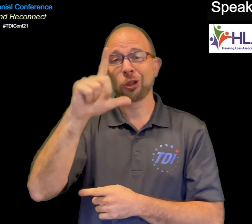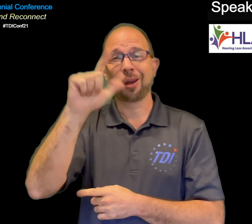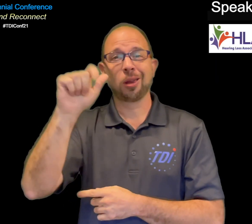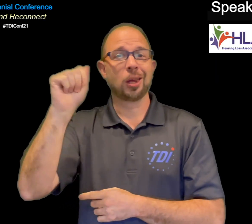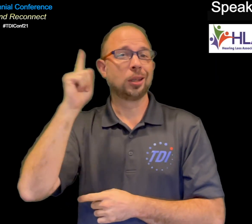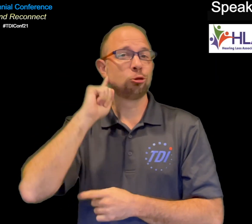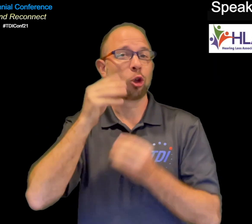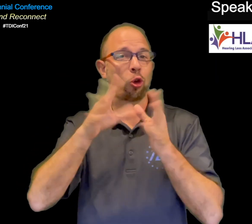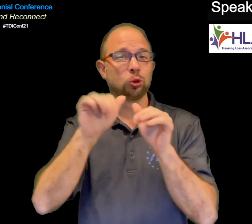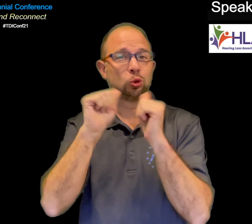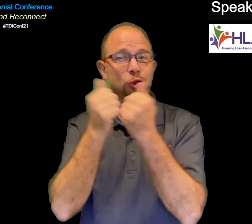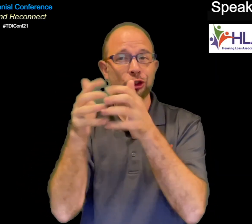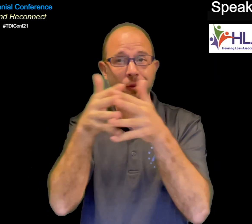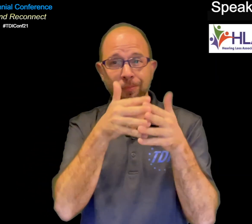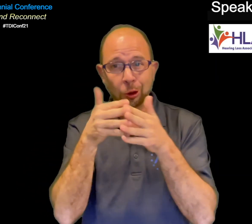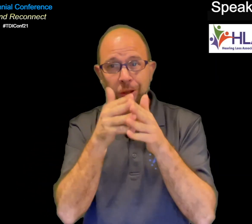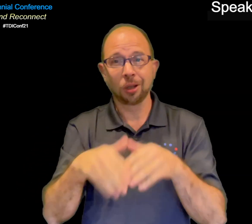HLAA - Hearing Loss Association of America,